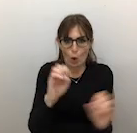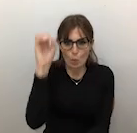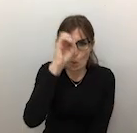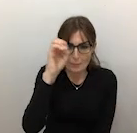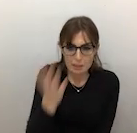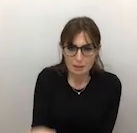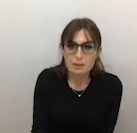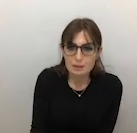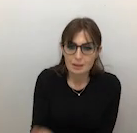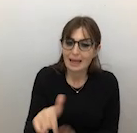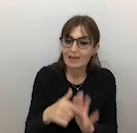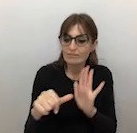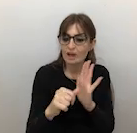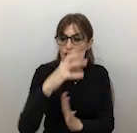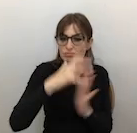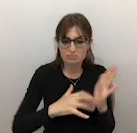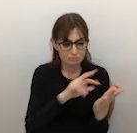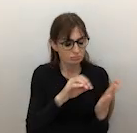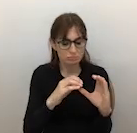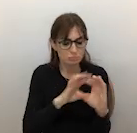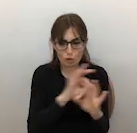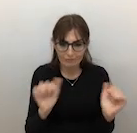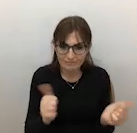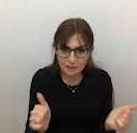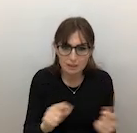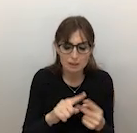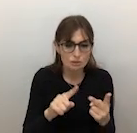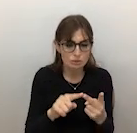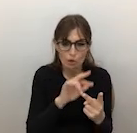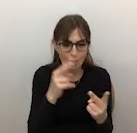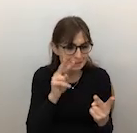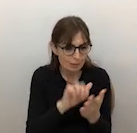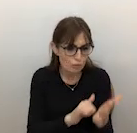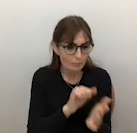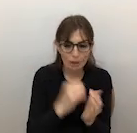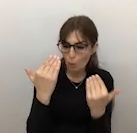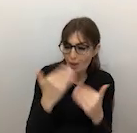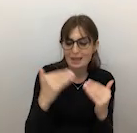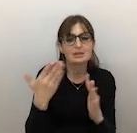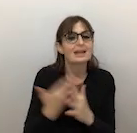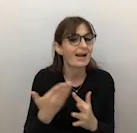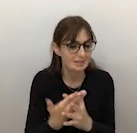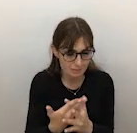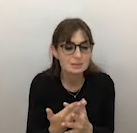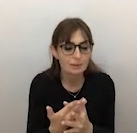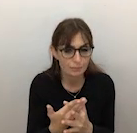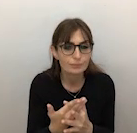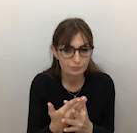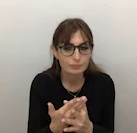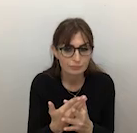This may occur if the financial records are missing or incomplete or the auditor has been restricted from accessing the records,